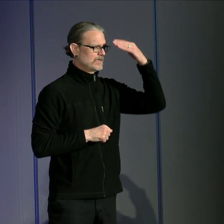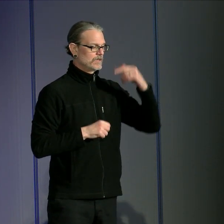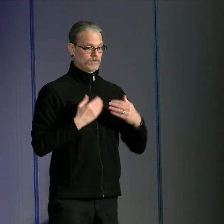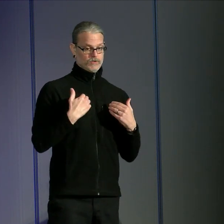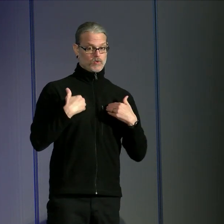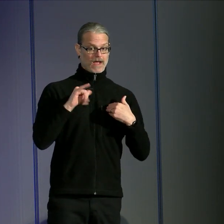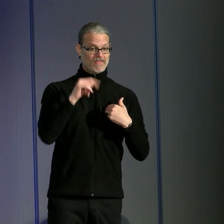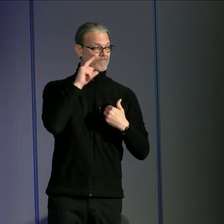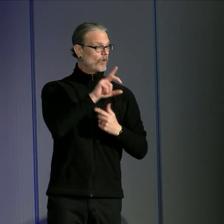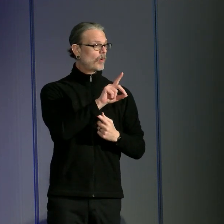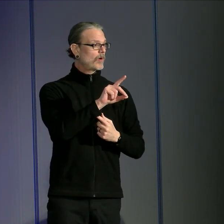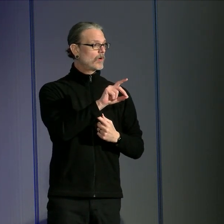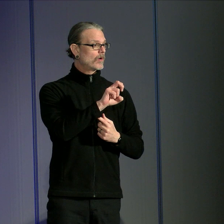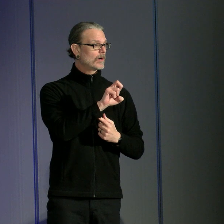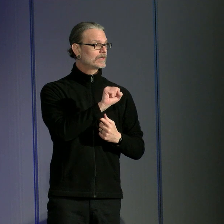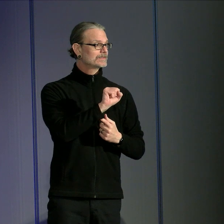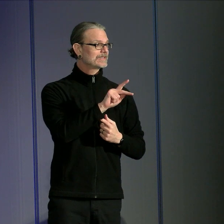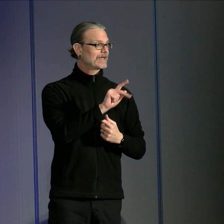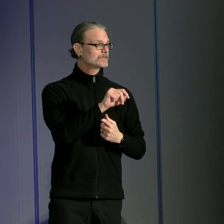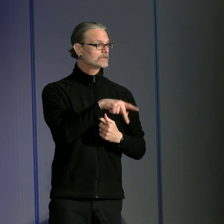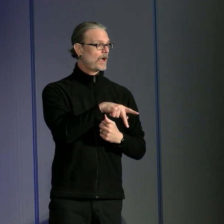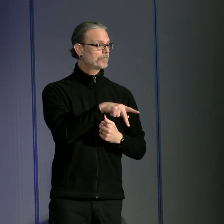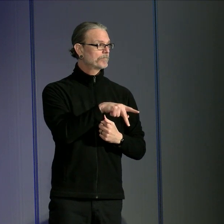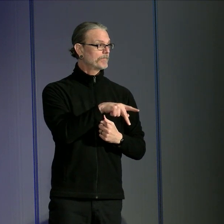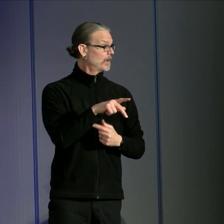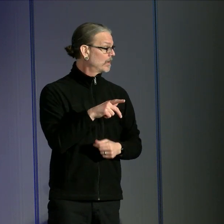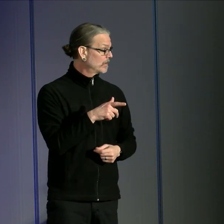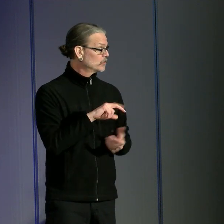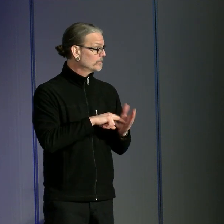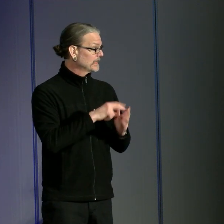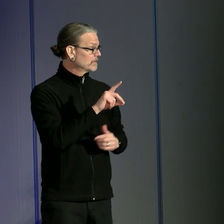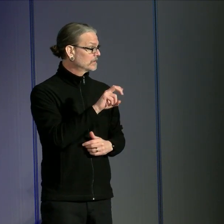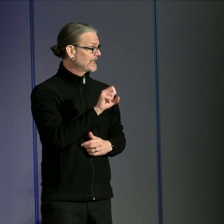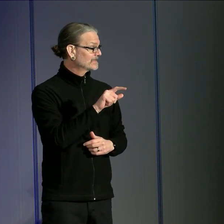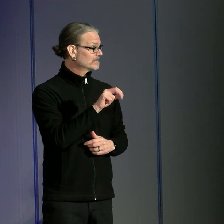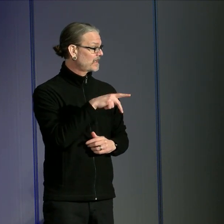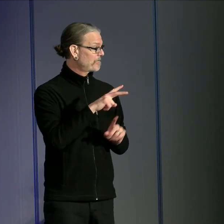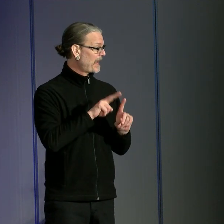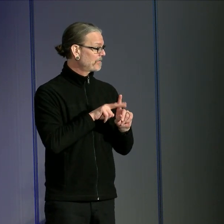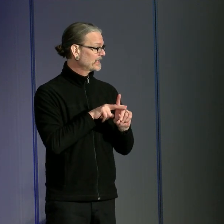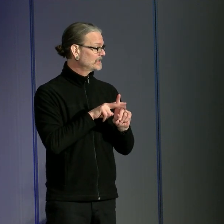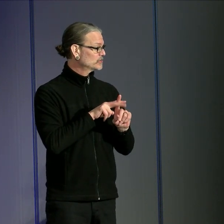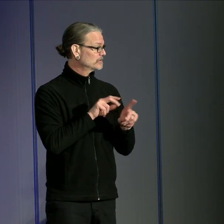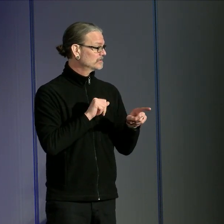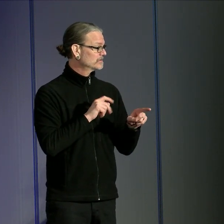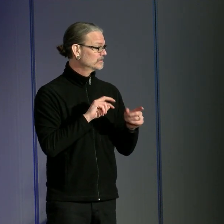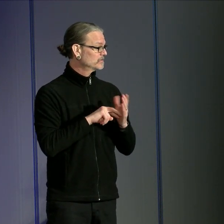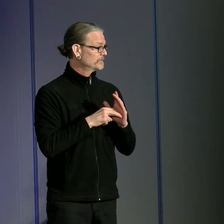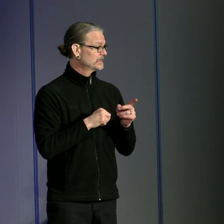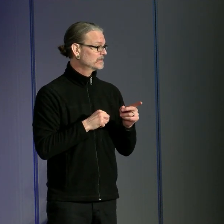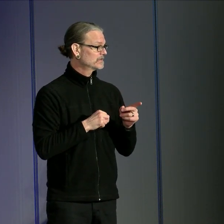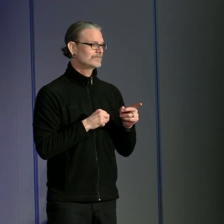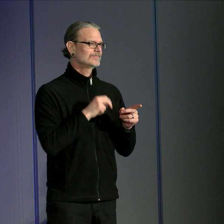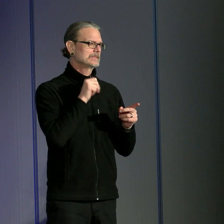For desktop testing? You mean desktop app indications? Not many.